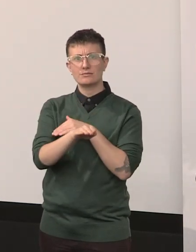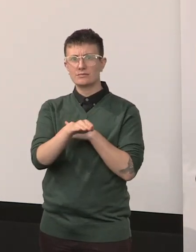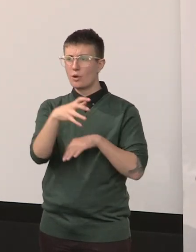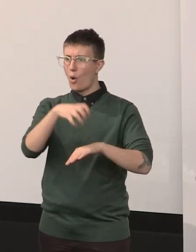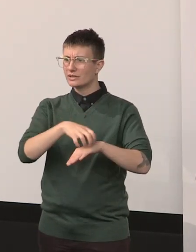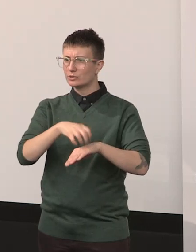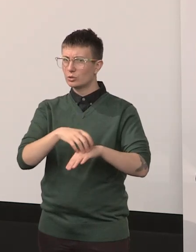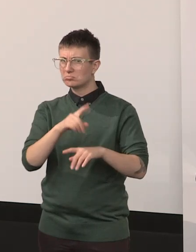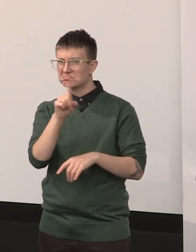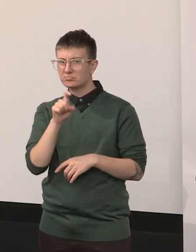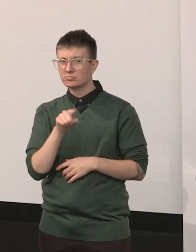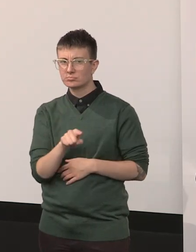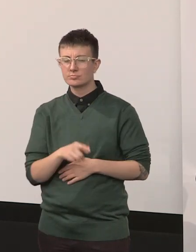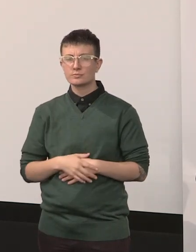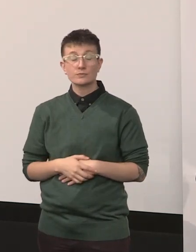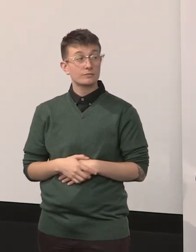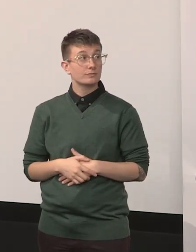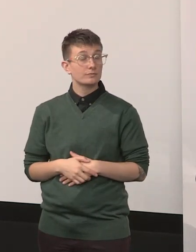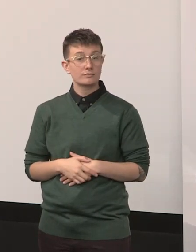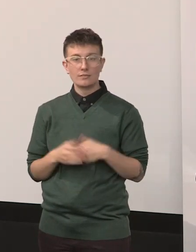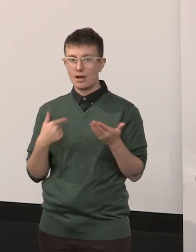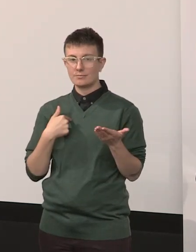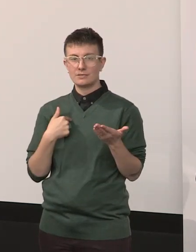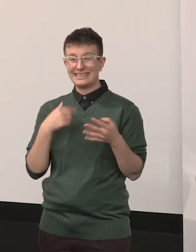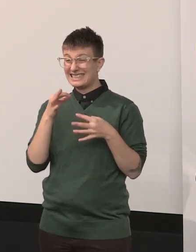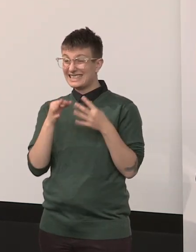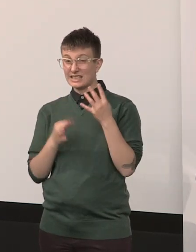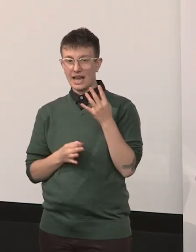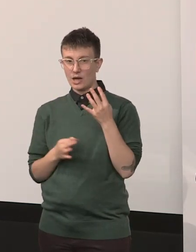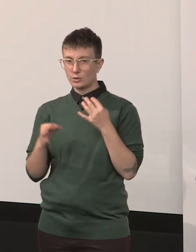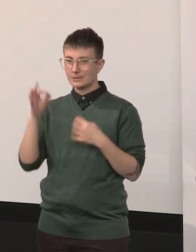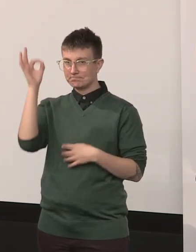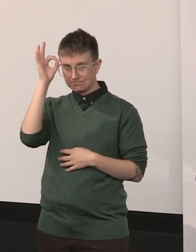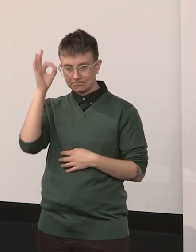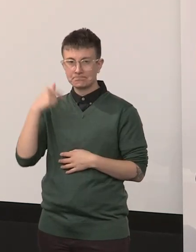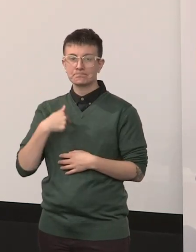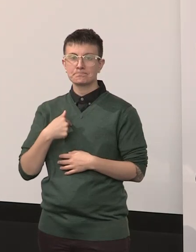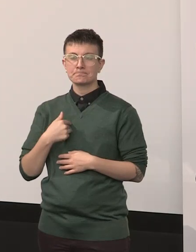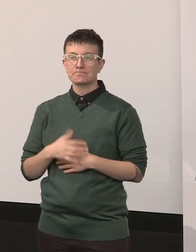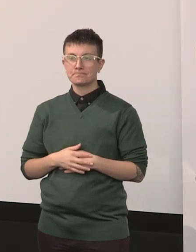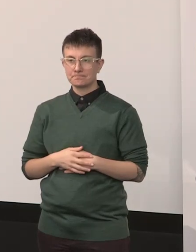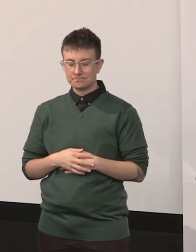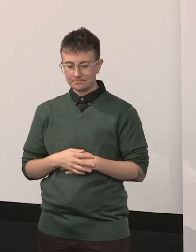been in the country? And why were they allowed access to a hospital? So, can